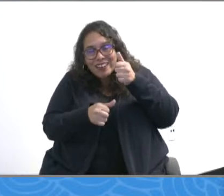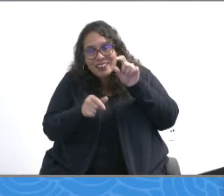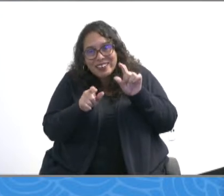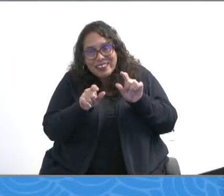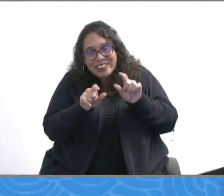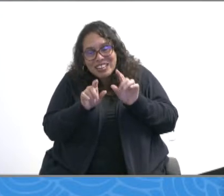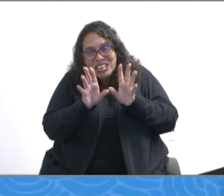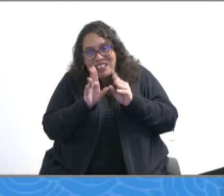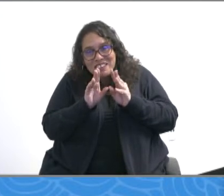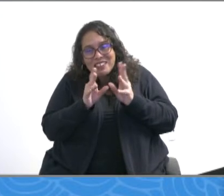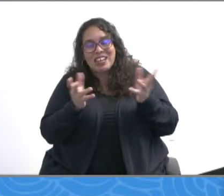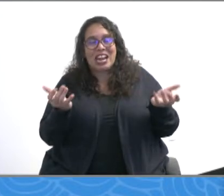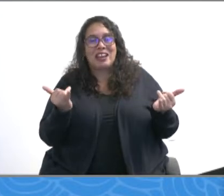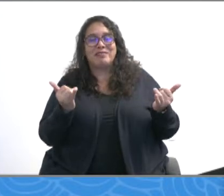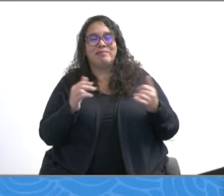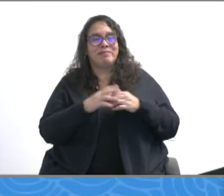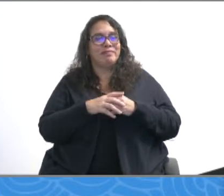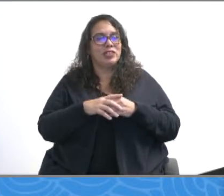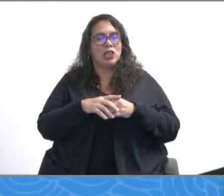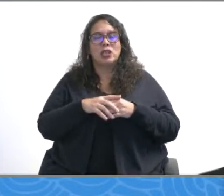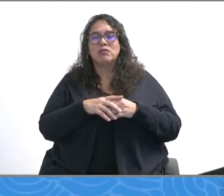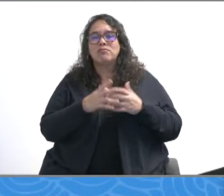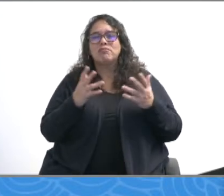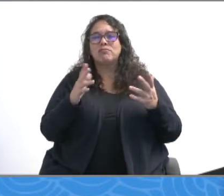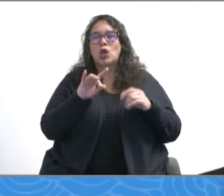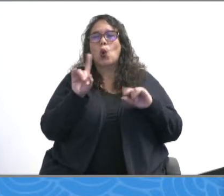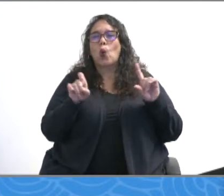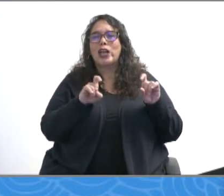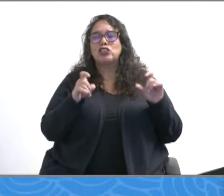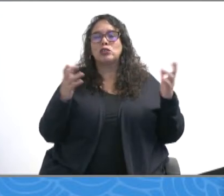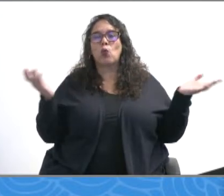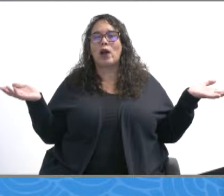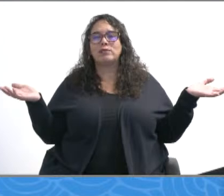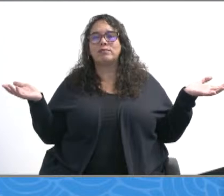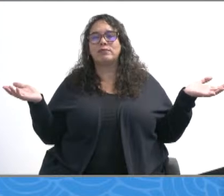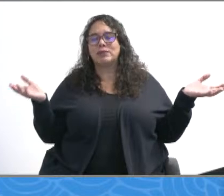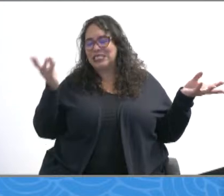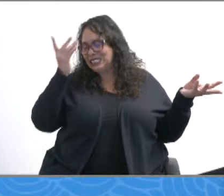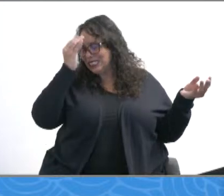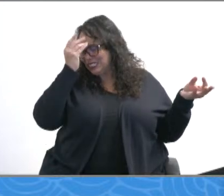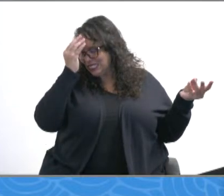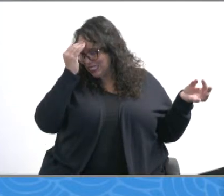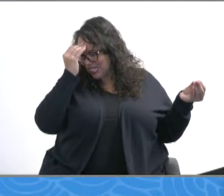And here's the question we're asking you to consider, to contemplate on, to reflect on,